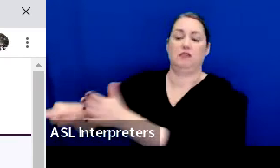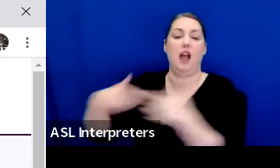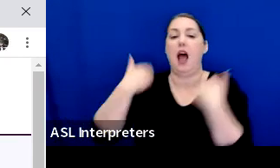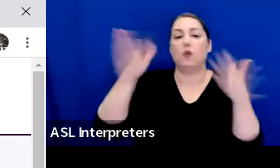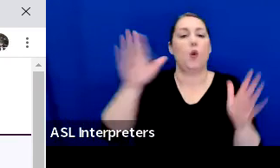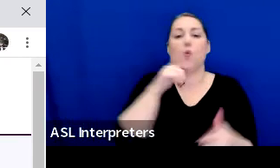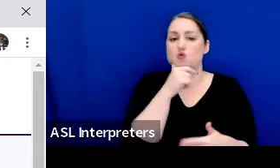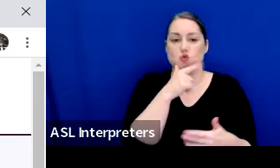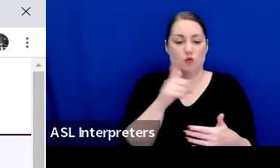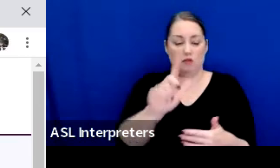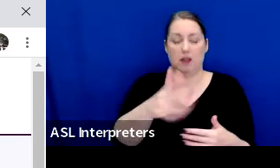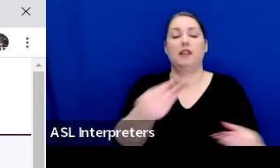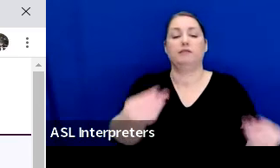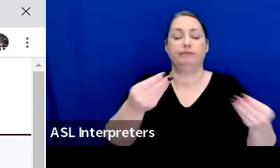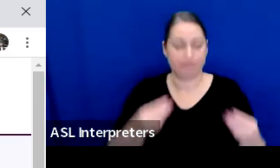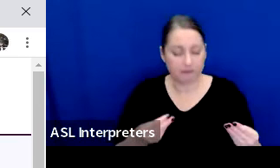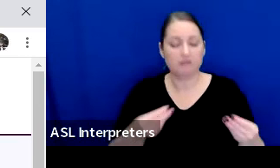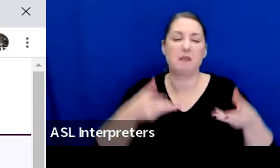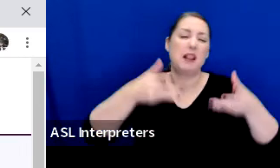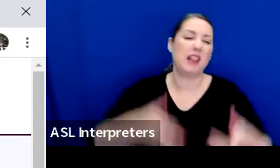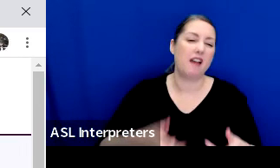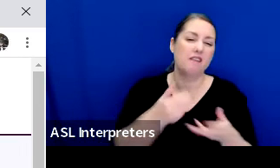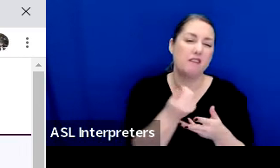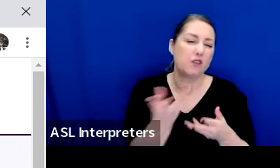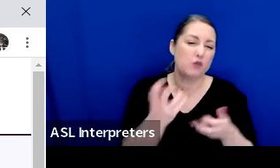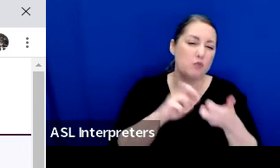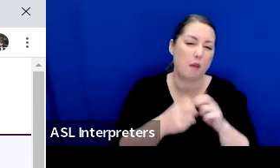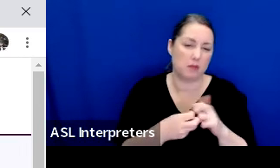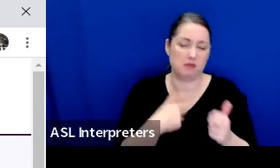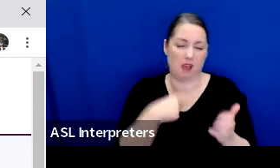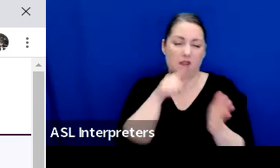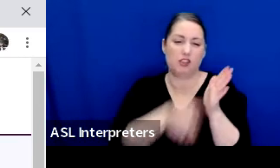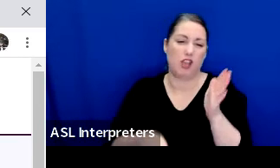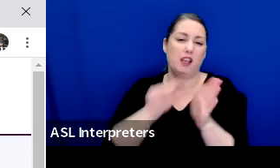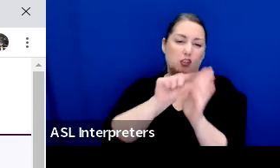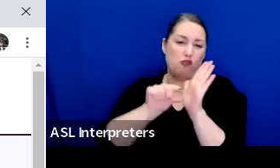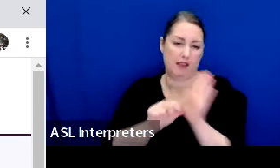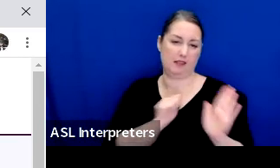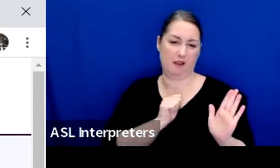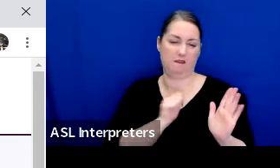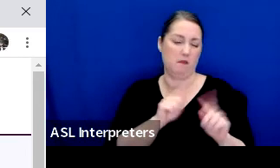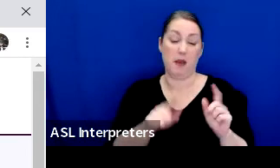I just want to get the stuff, you know, trying to do that because it's more equitable. The other thing that we did in our group